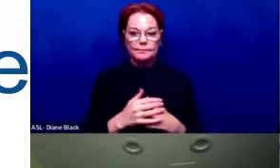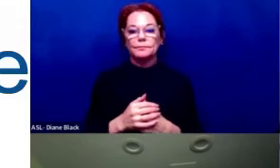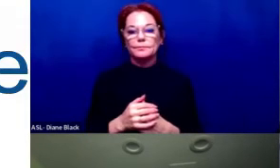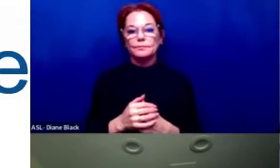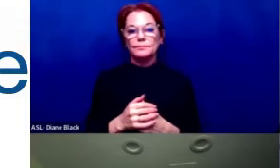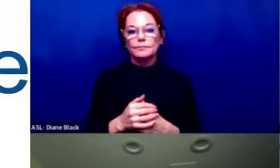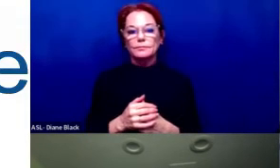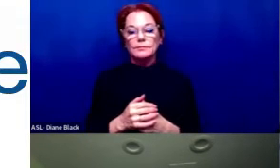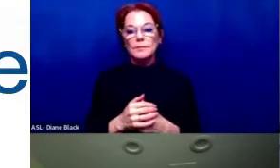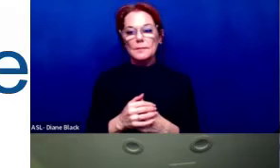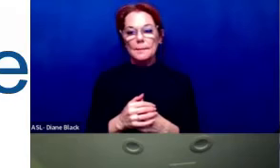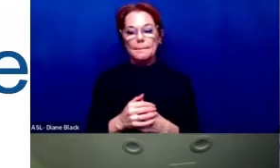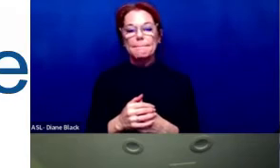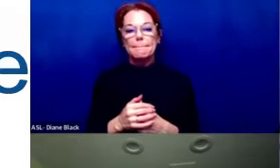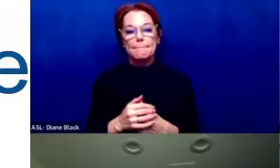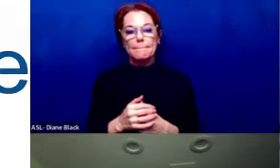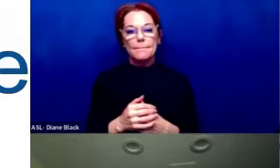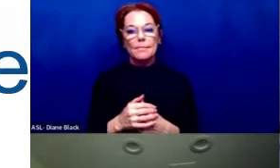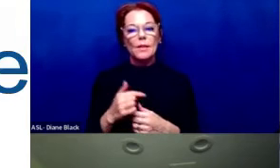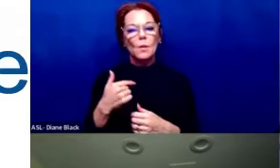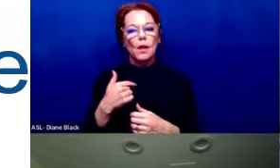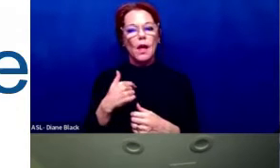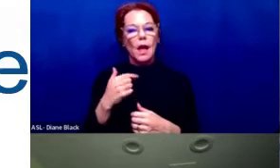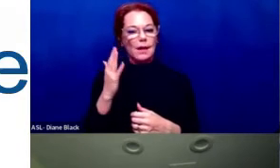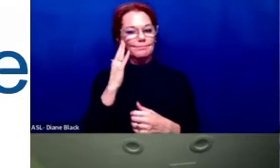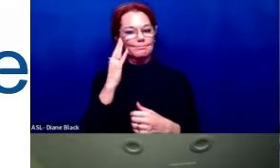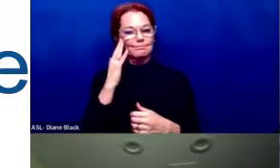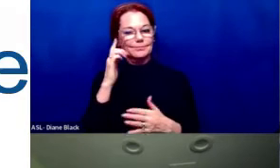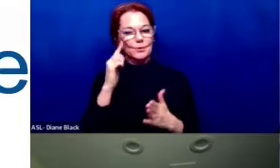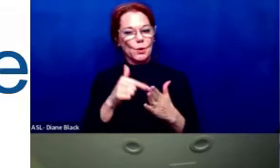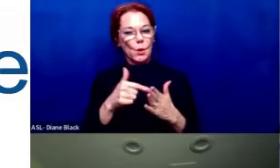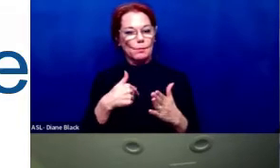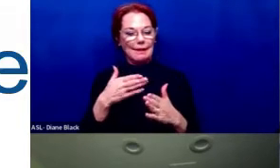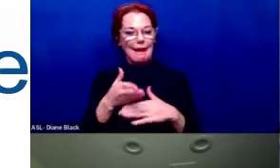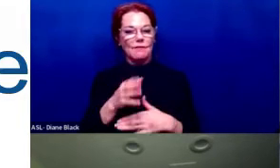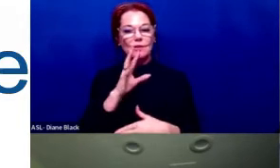you know, I have found that as I get older, especially after 60, you know, when when things start